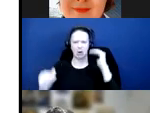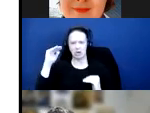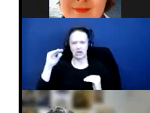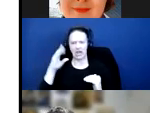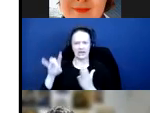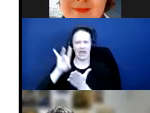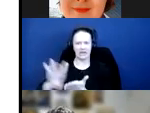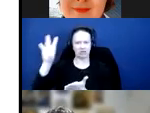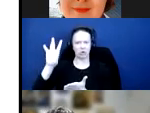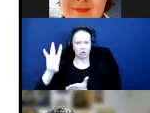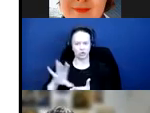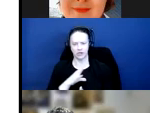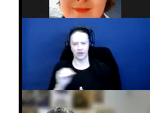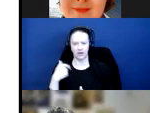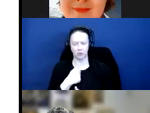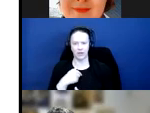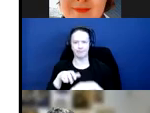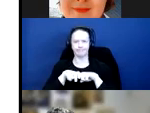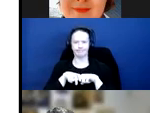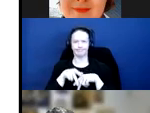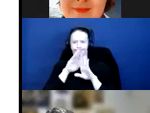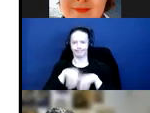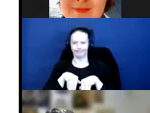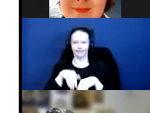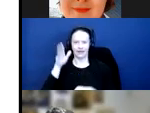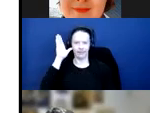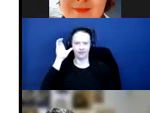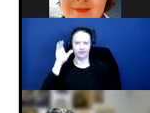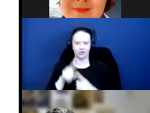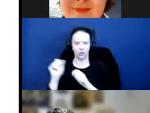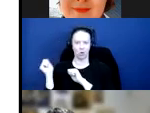and we sat and listened to all their testimony for hours.